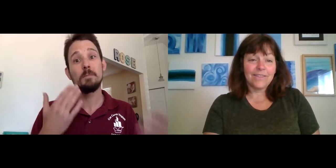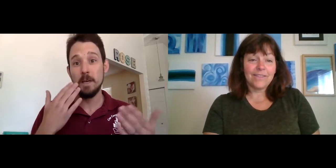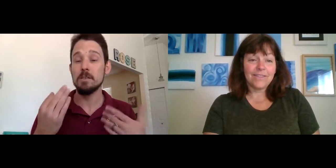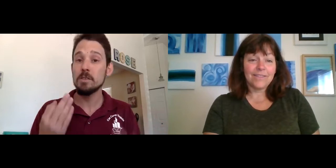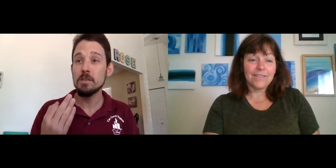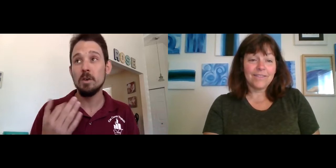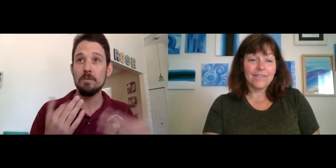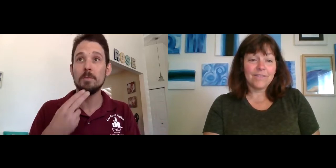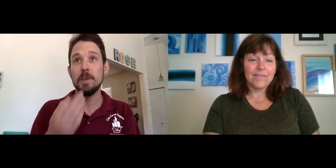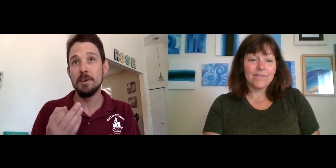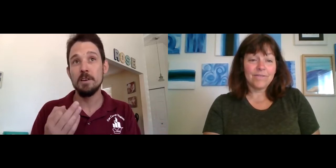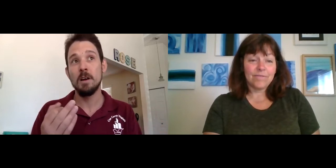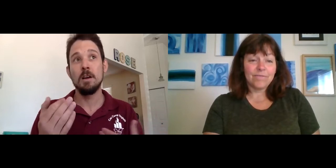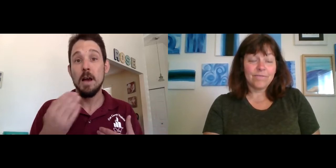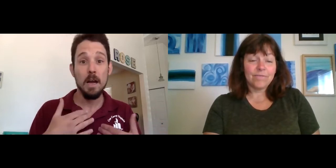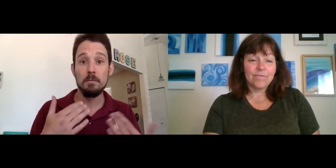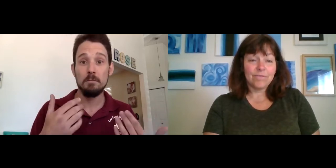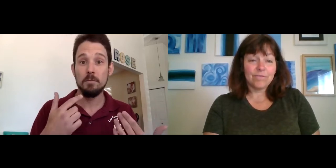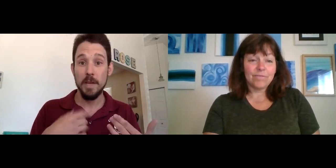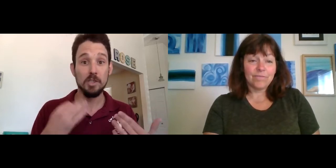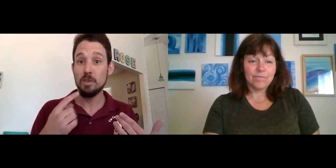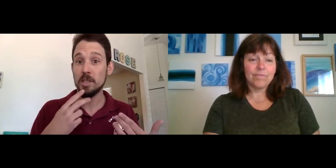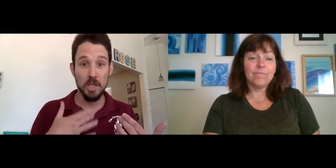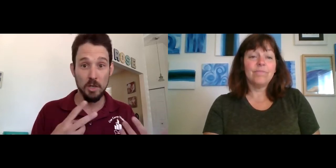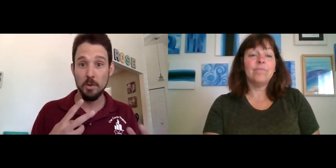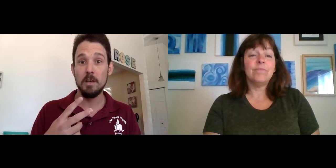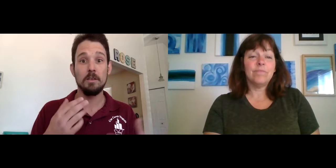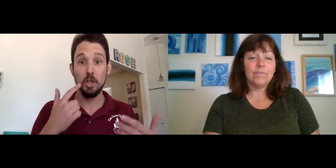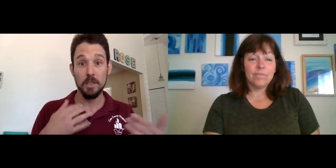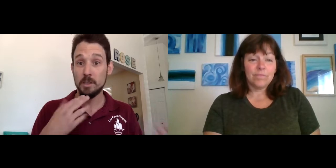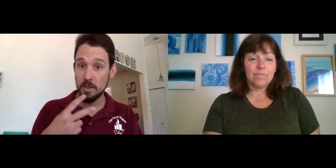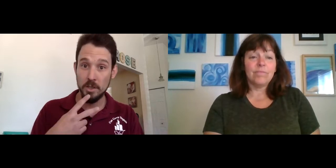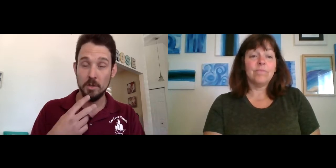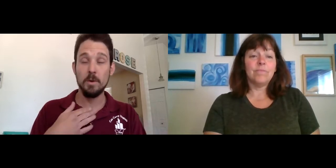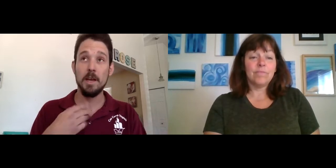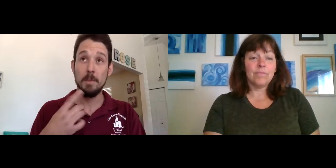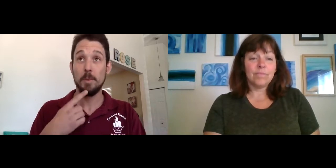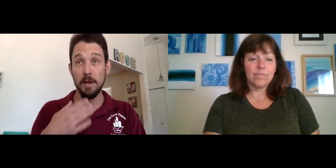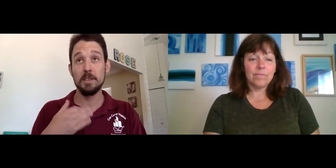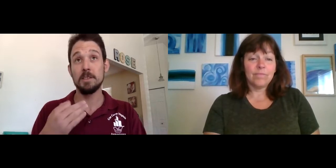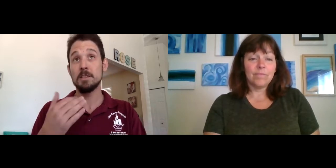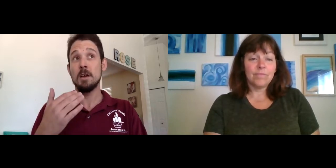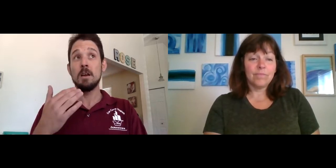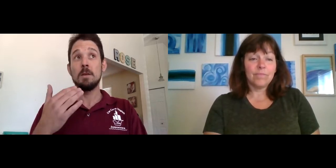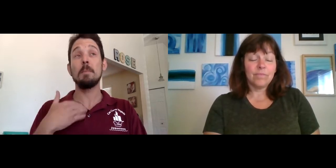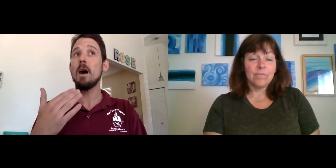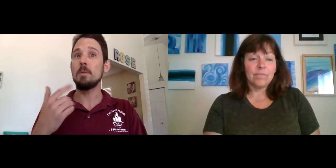So from there, now they started cueing, learning to cue. My parents, my mom was